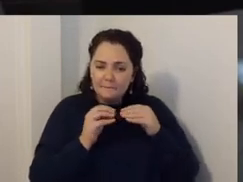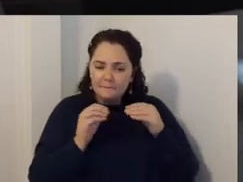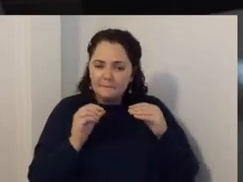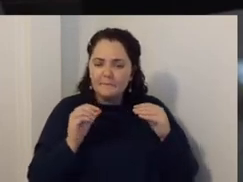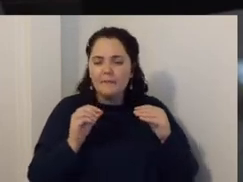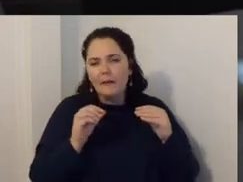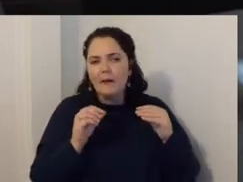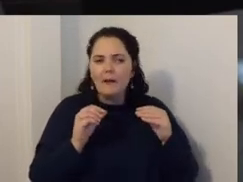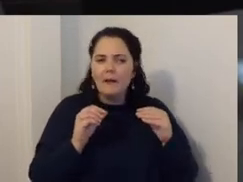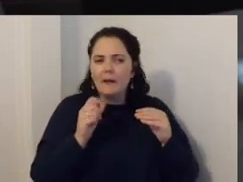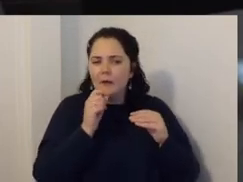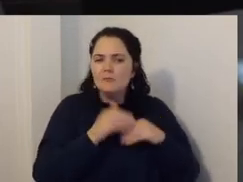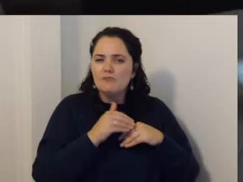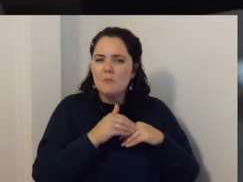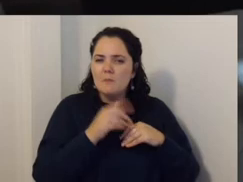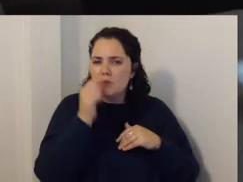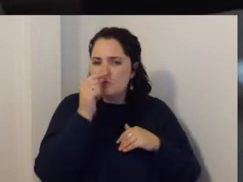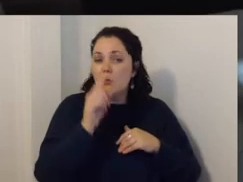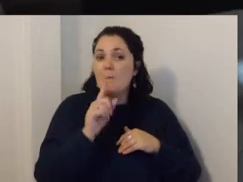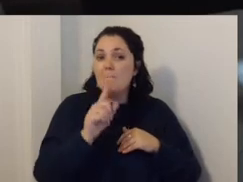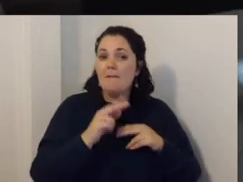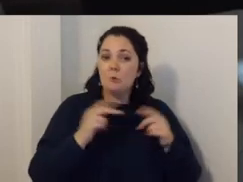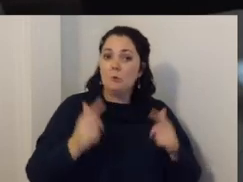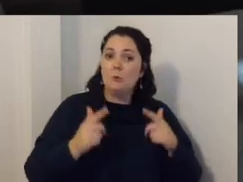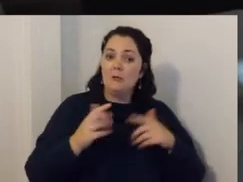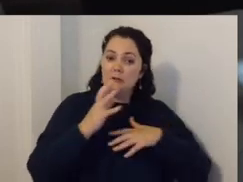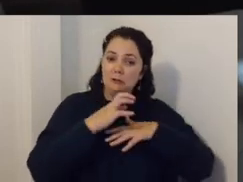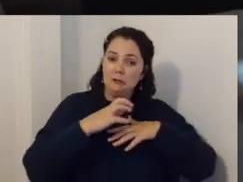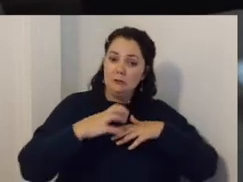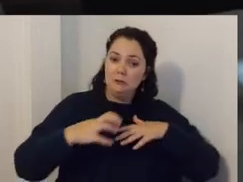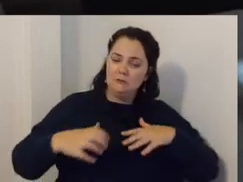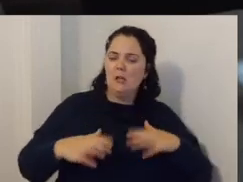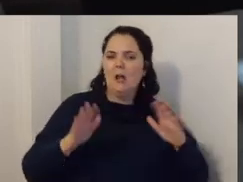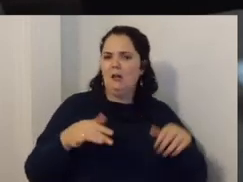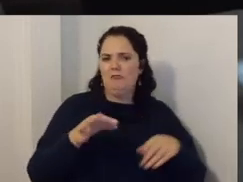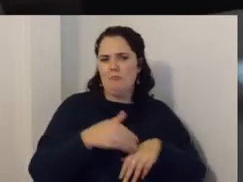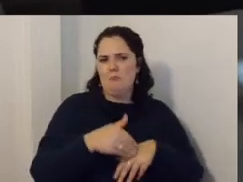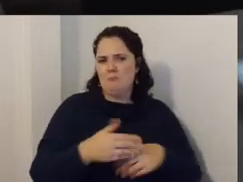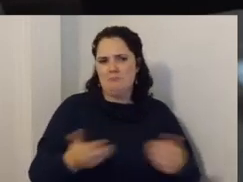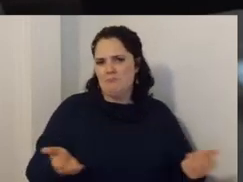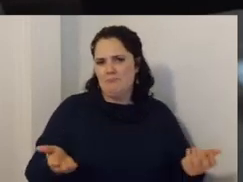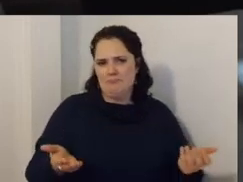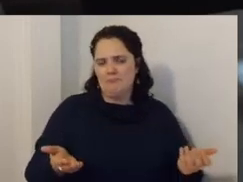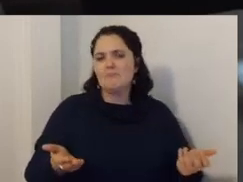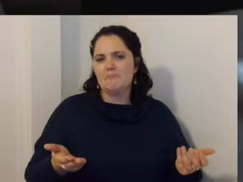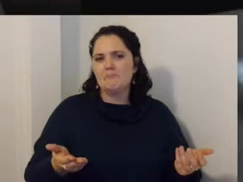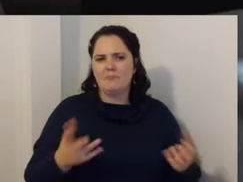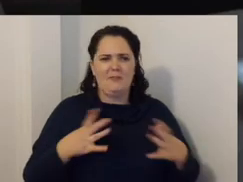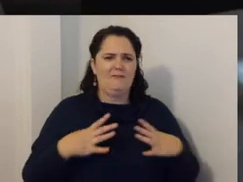so any you know any sandpaper from 60 all the way up to a 180 to you know 240 should work just fine